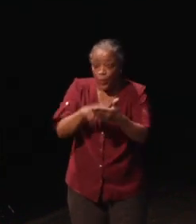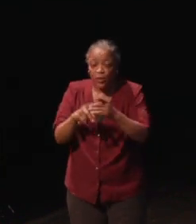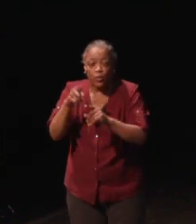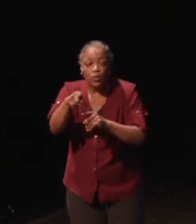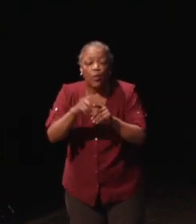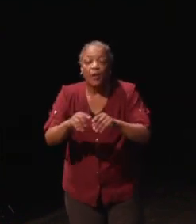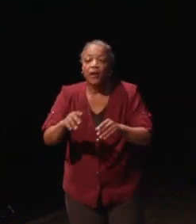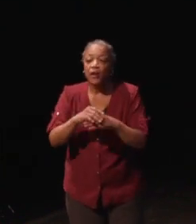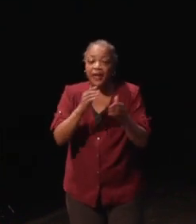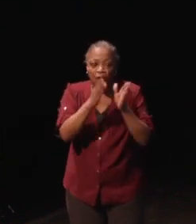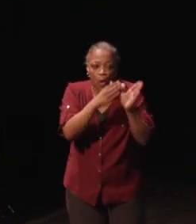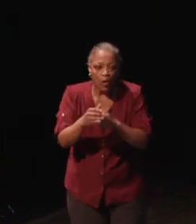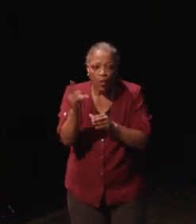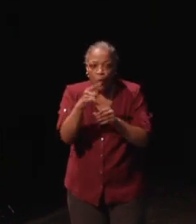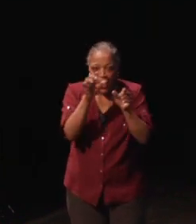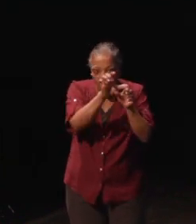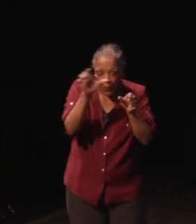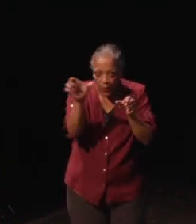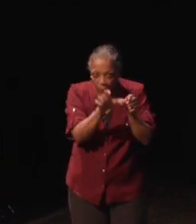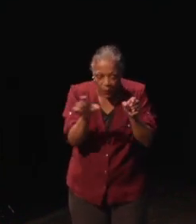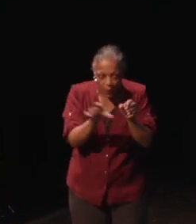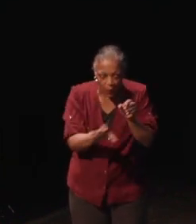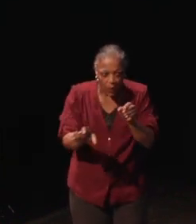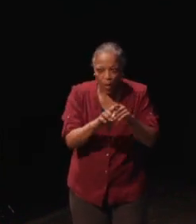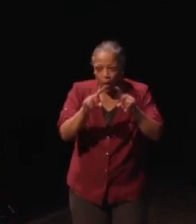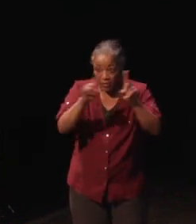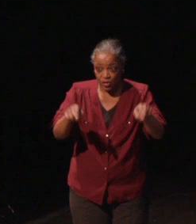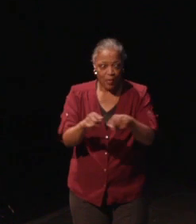you in order where it would appear on screen, so it actually makes sense.